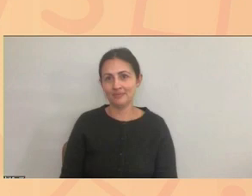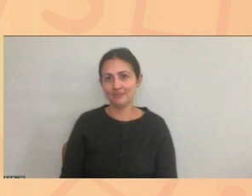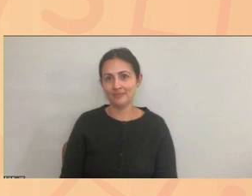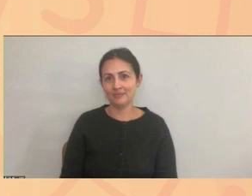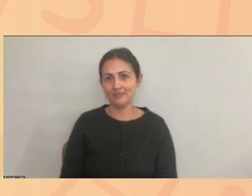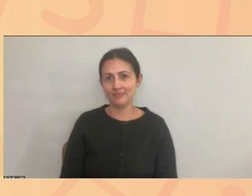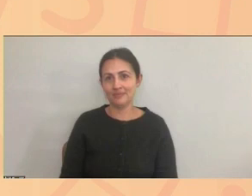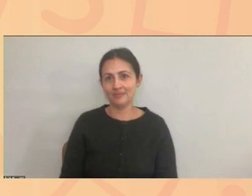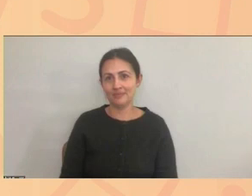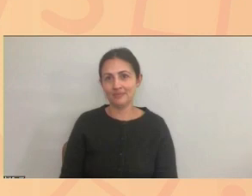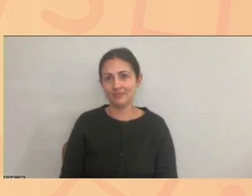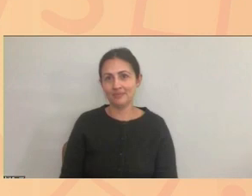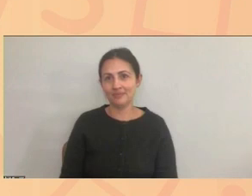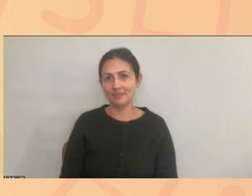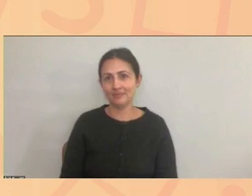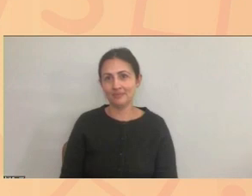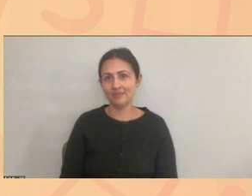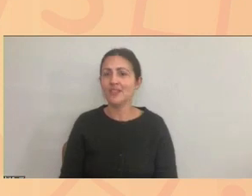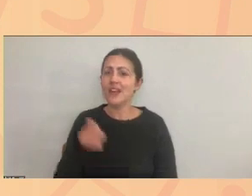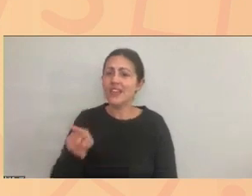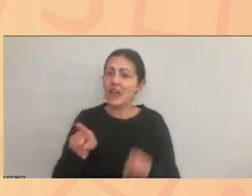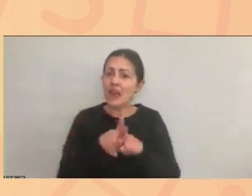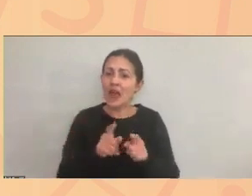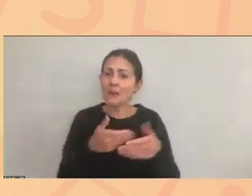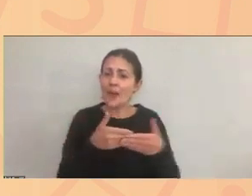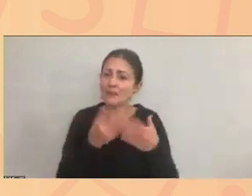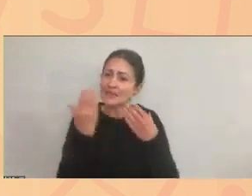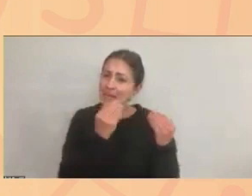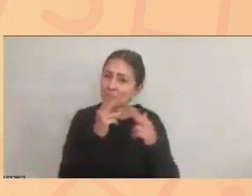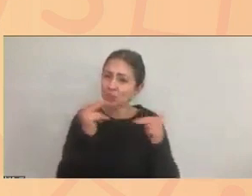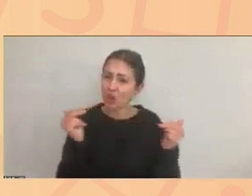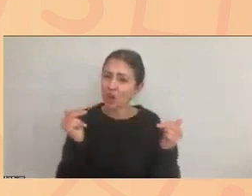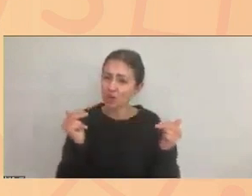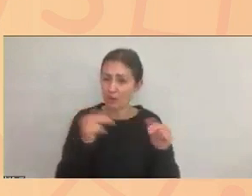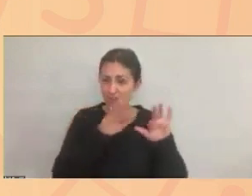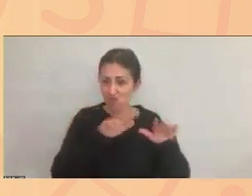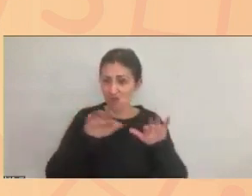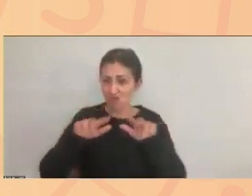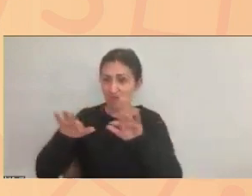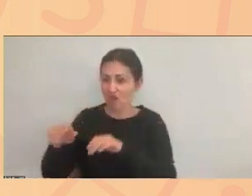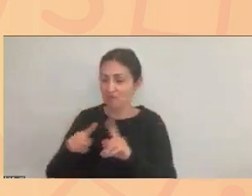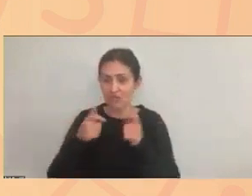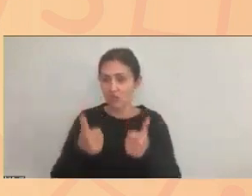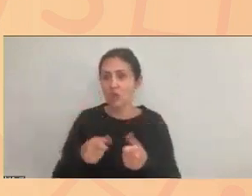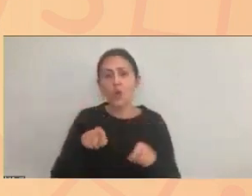Getting a collection of lullabies together is one of the current projects. And also this was inspired by the song